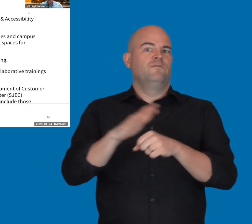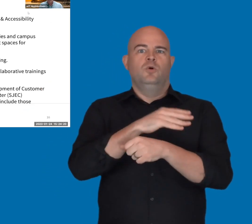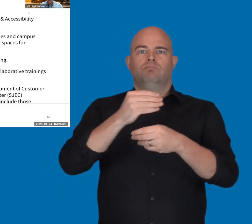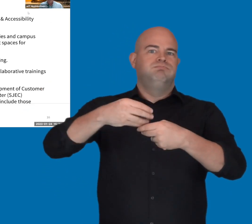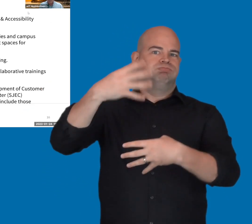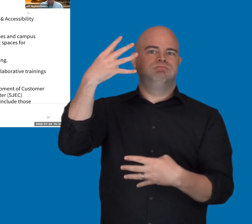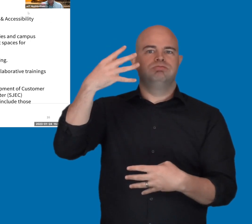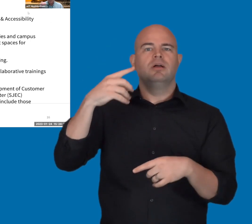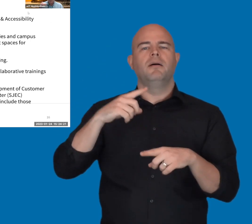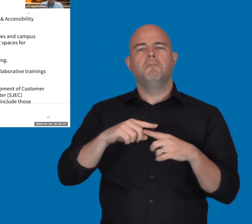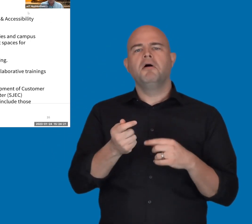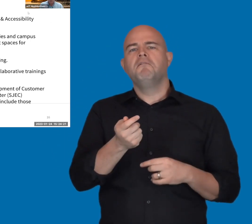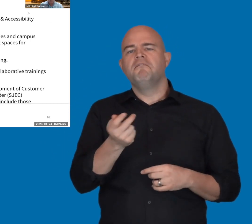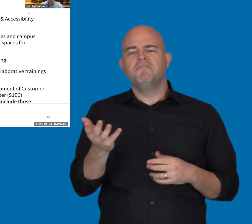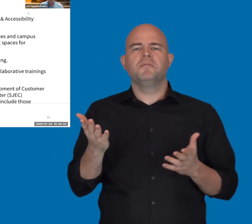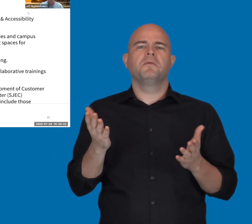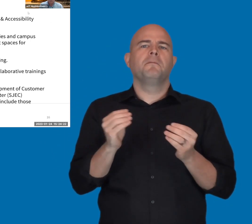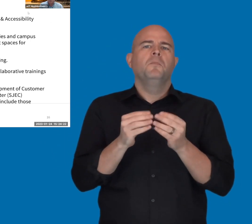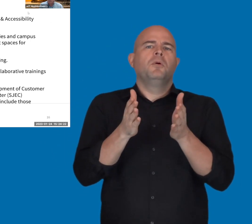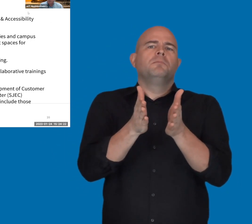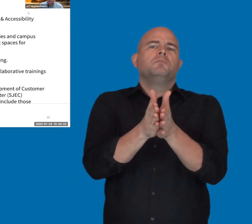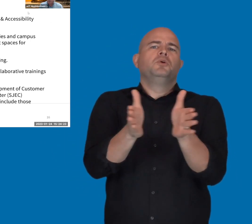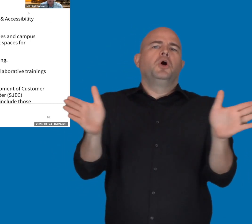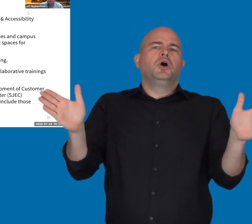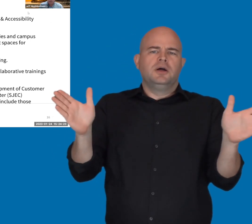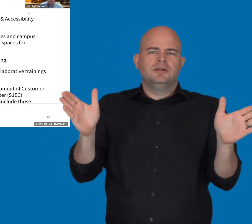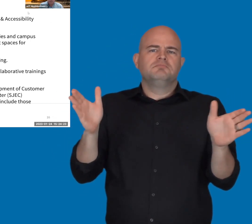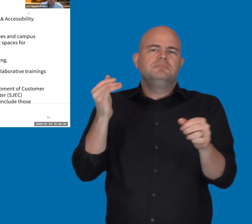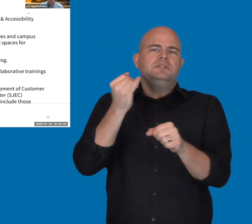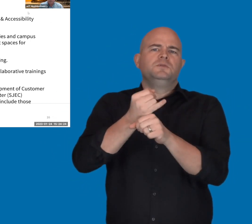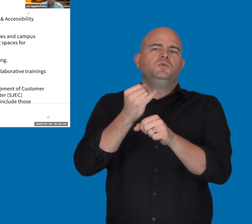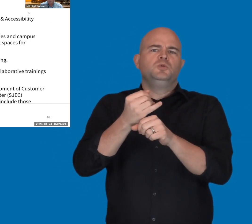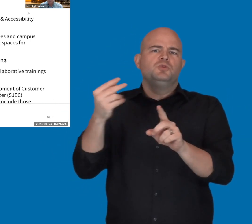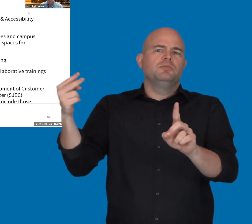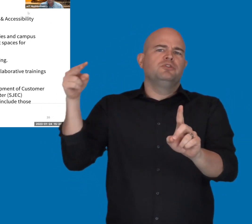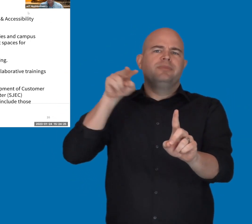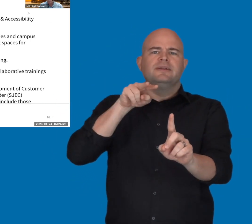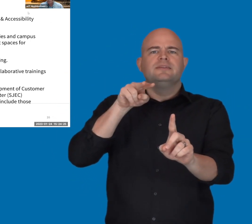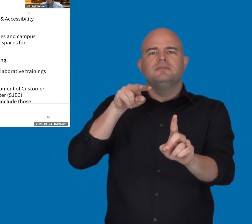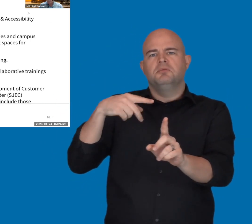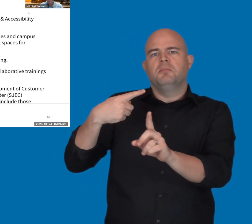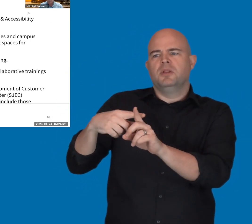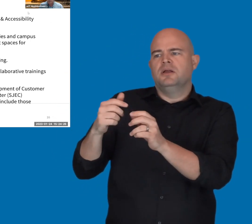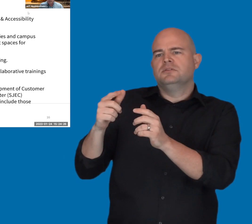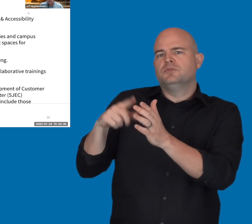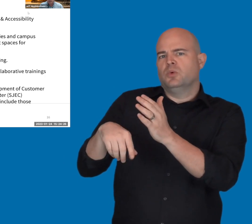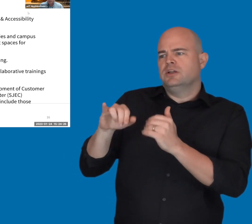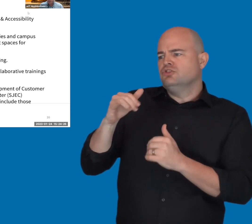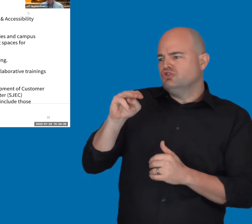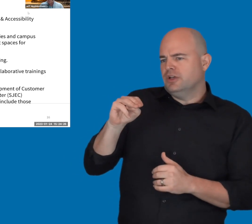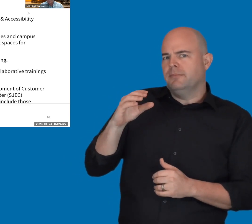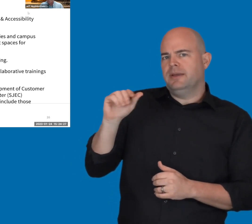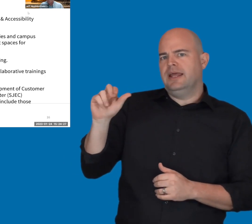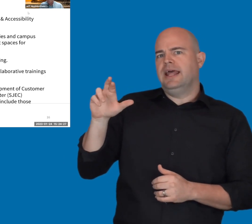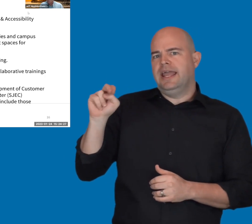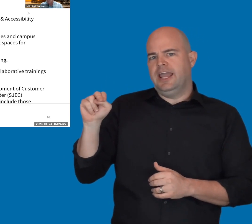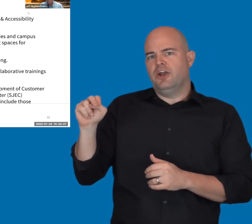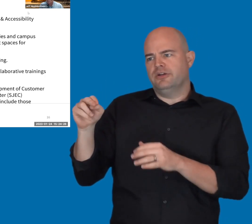It was set up a few years ago and we're following it for many cases but there are some products and some pieces